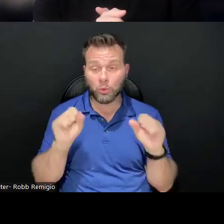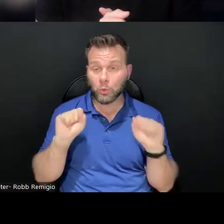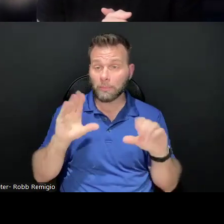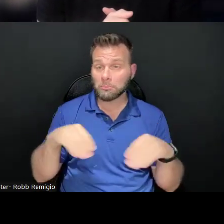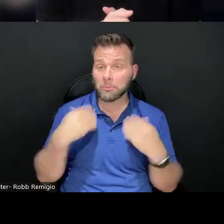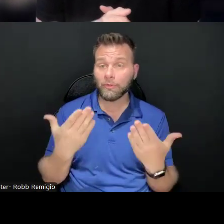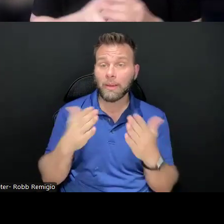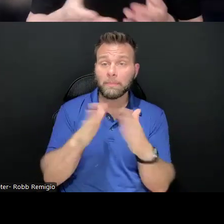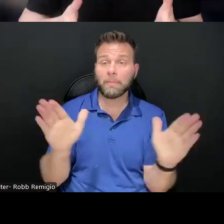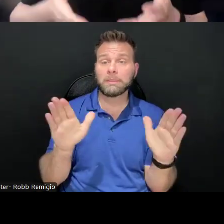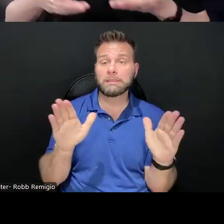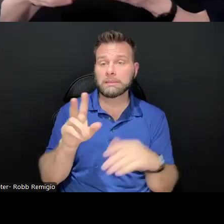ever want to offering public